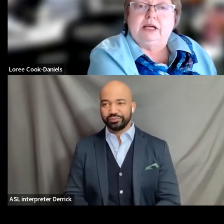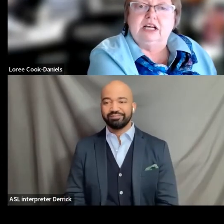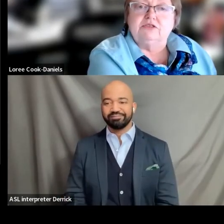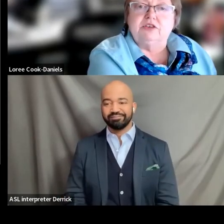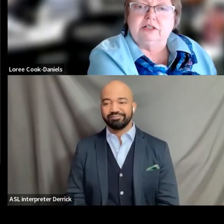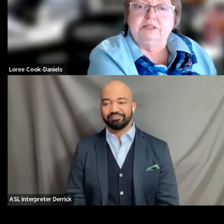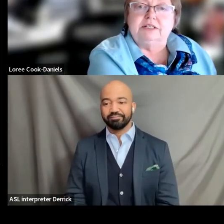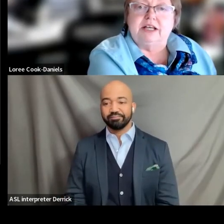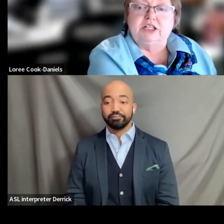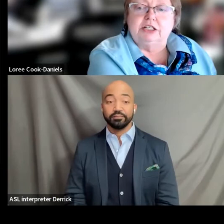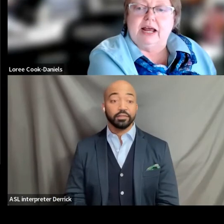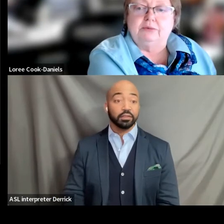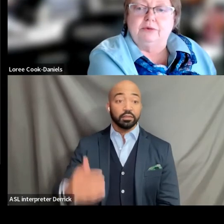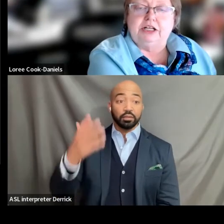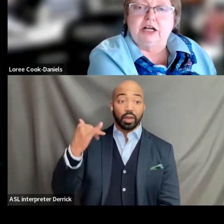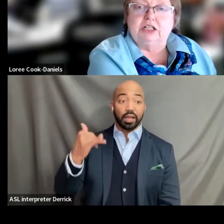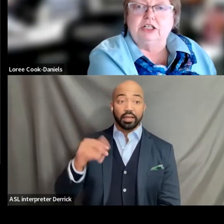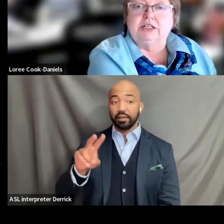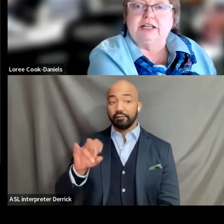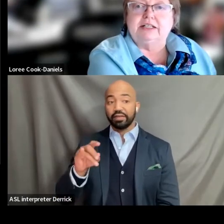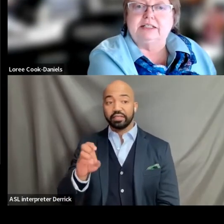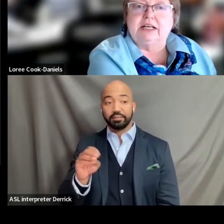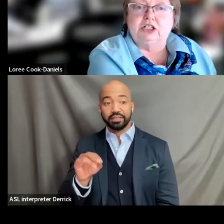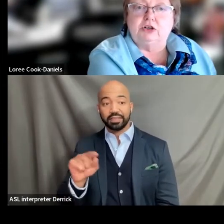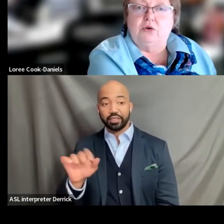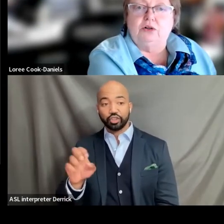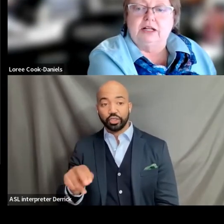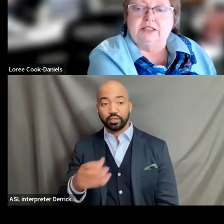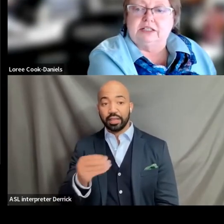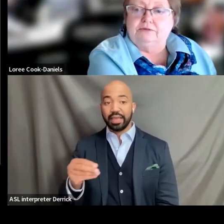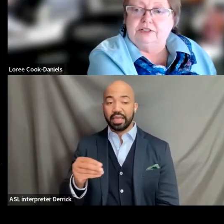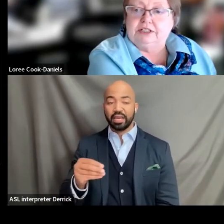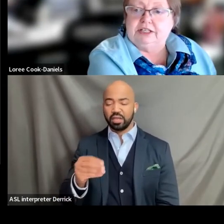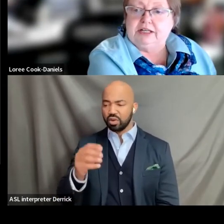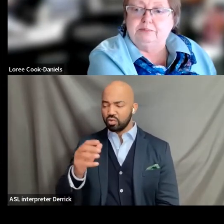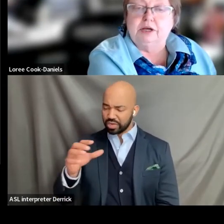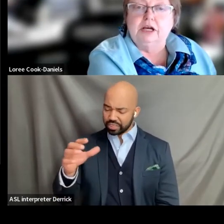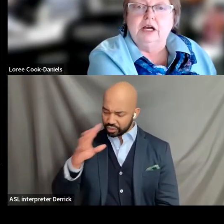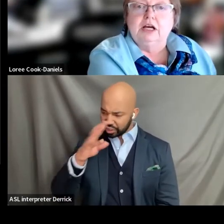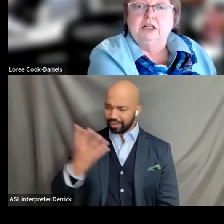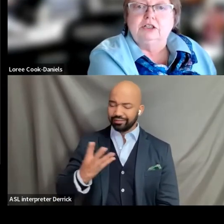Because victimization and rejection takes such a toll on self esteem,